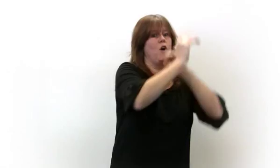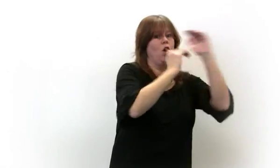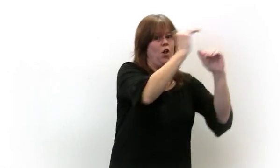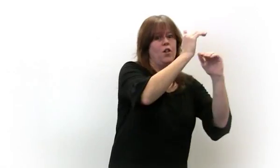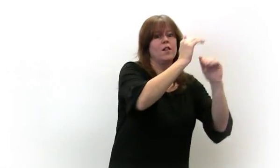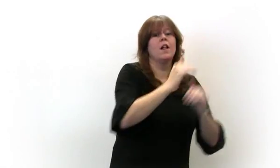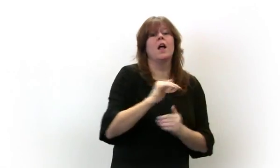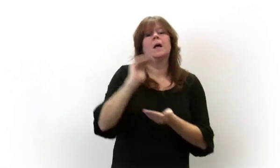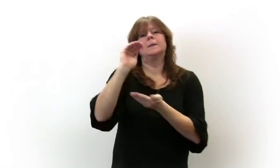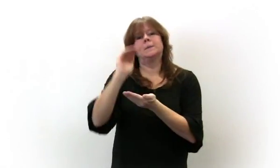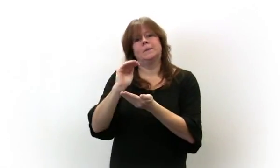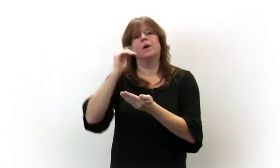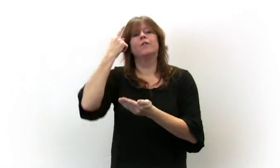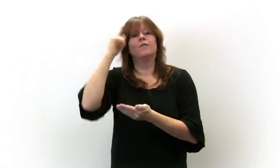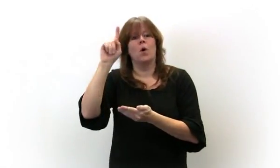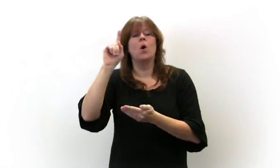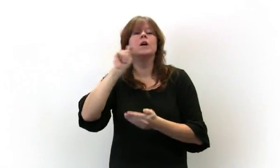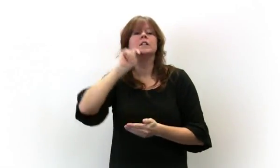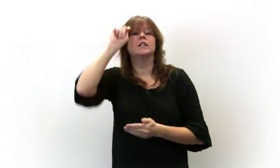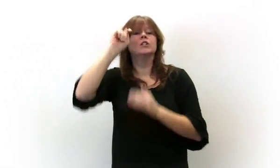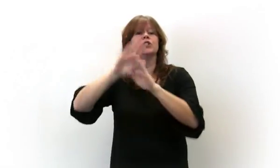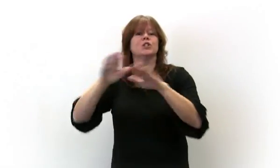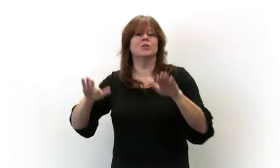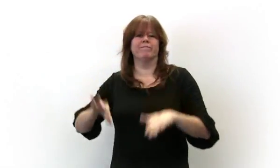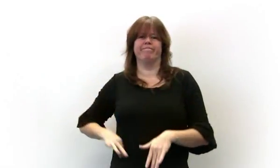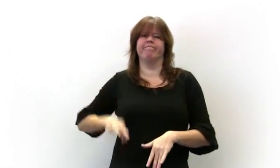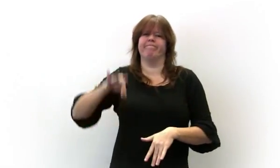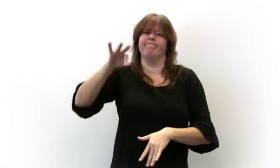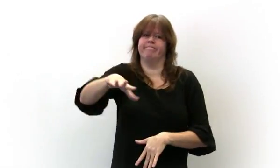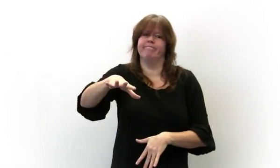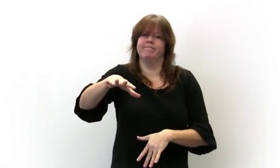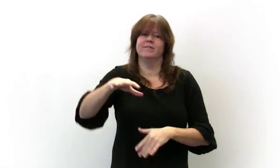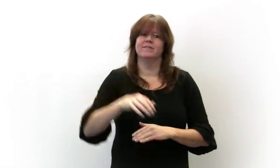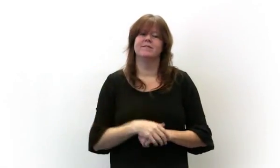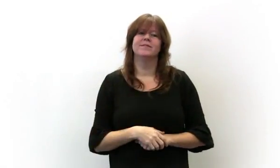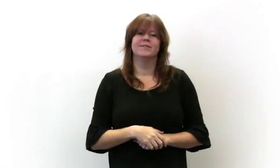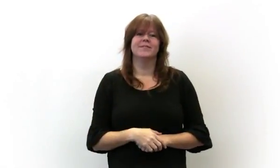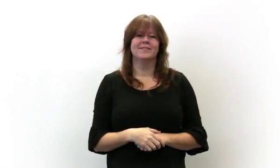and a reduced rate for teenagers and children.